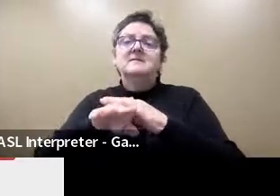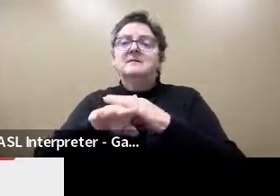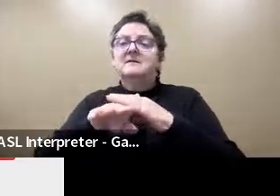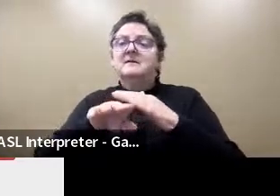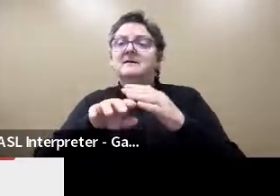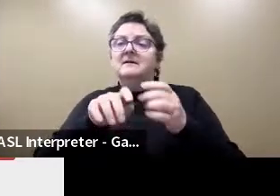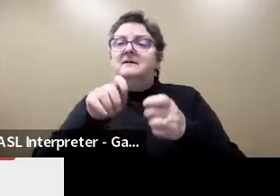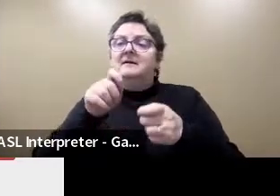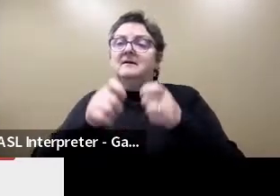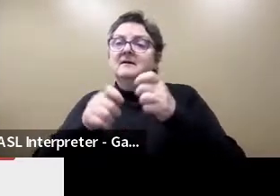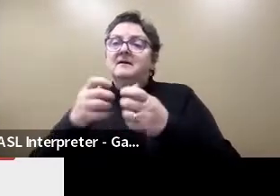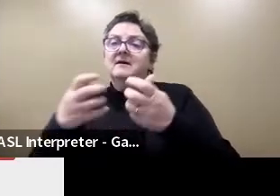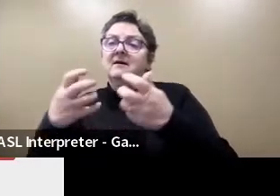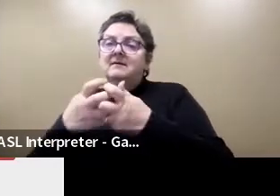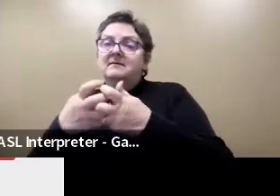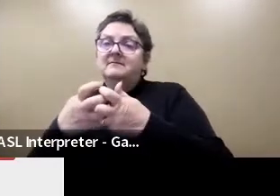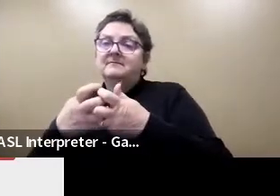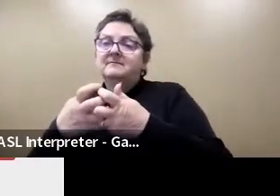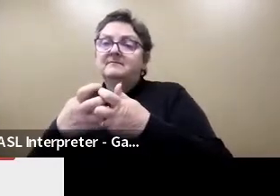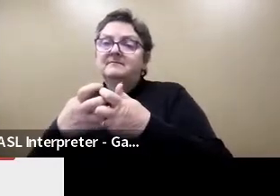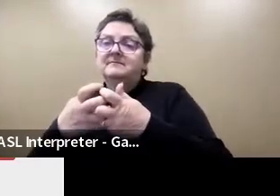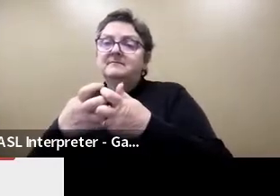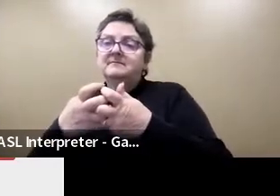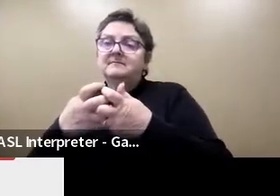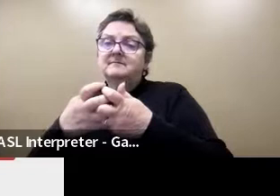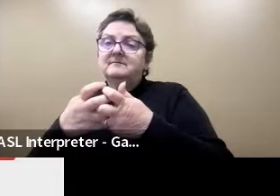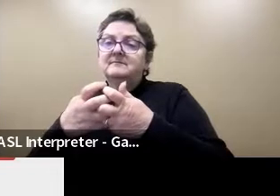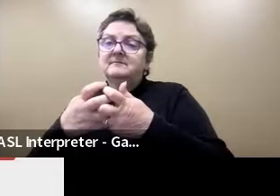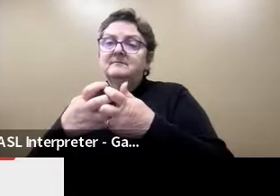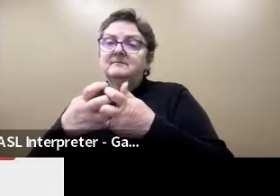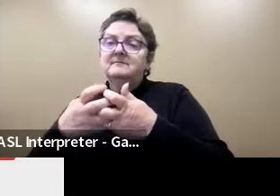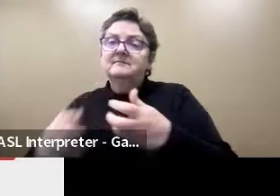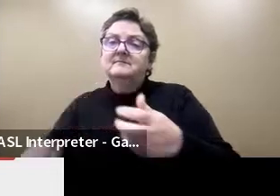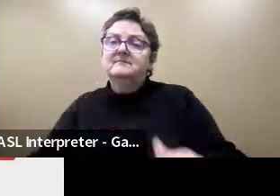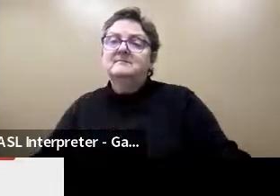and the consider in particular two perspectives.